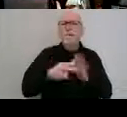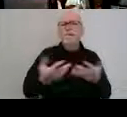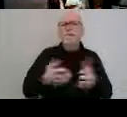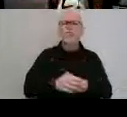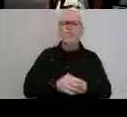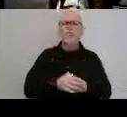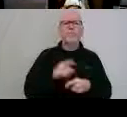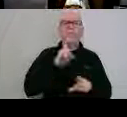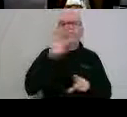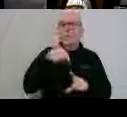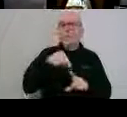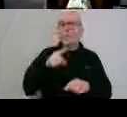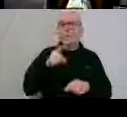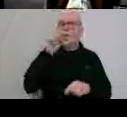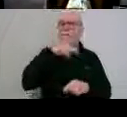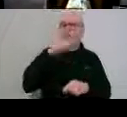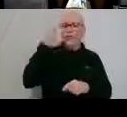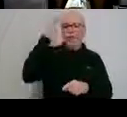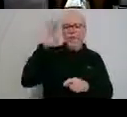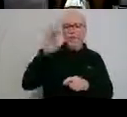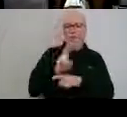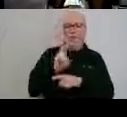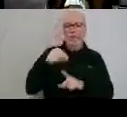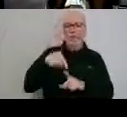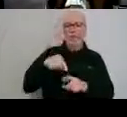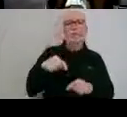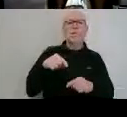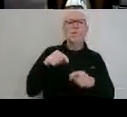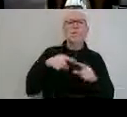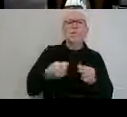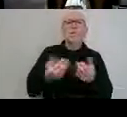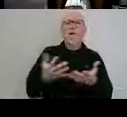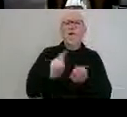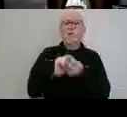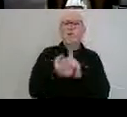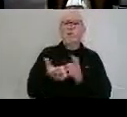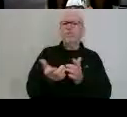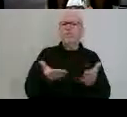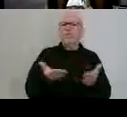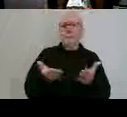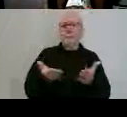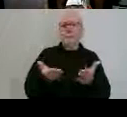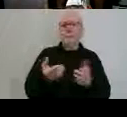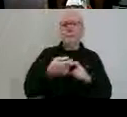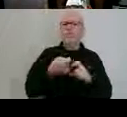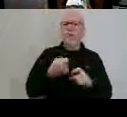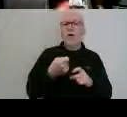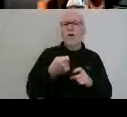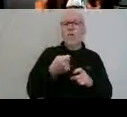It is the use of artificial intelligence to provide translation services from a source text